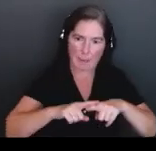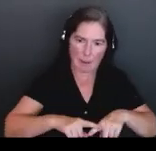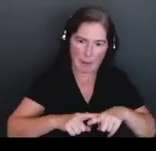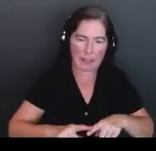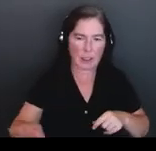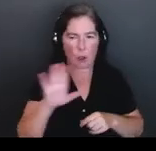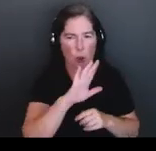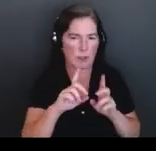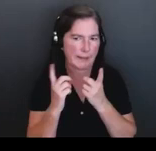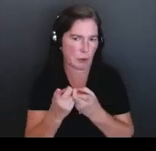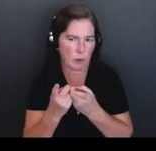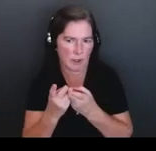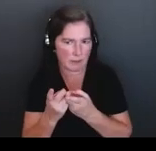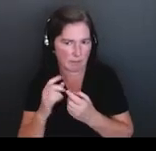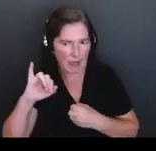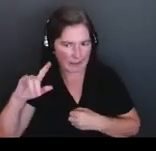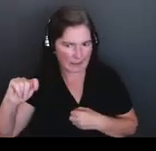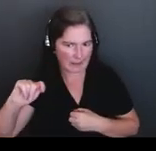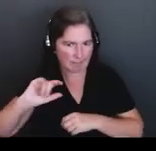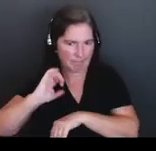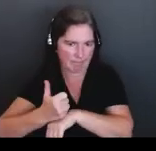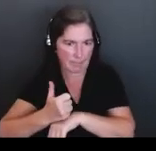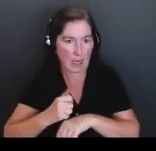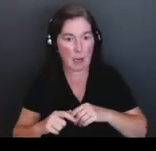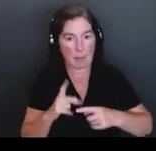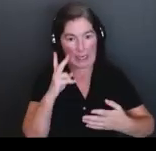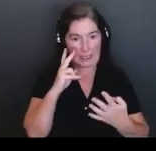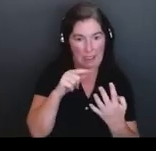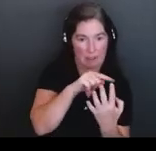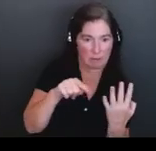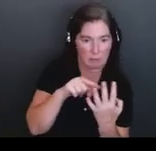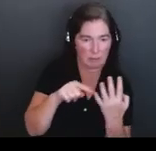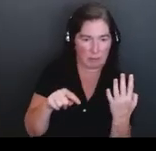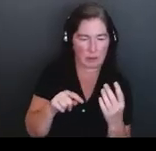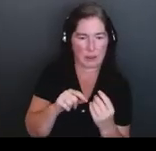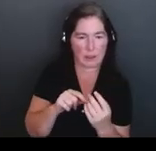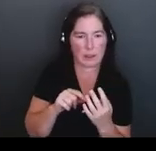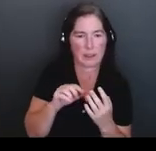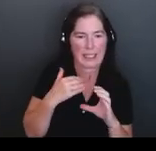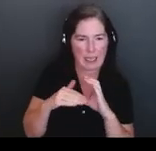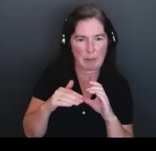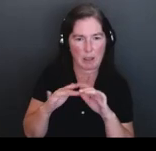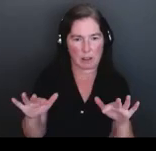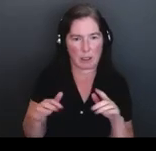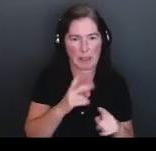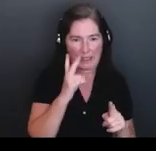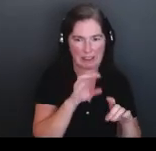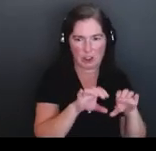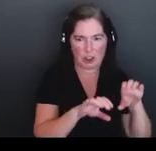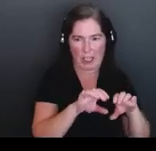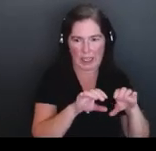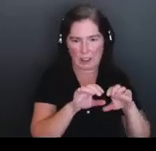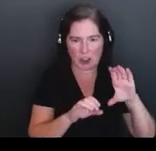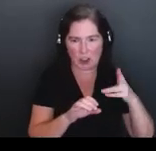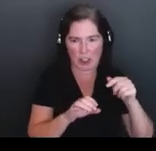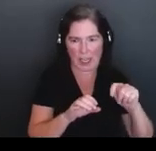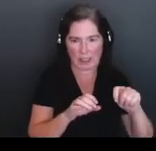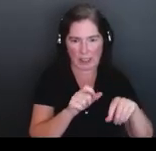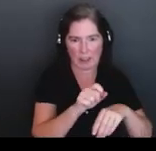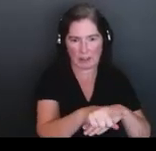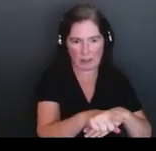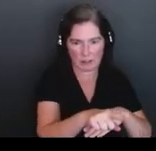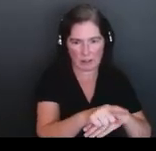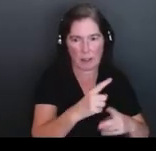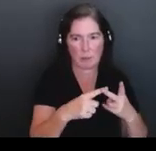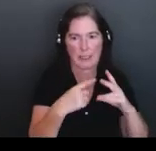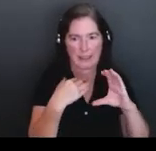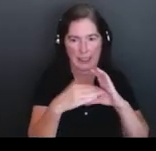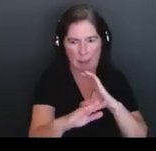students you can @ them. If I go to the three dots in Sandbox, and manage team. When I look at individual members, if I open this up, I can, if I hover over a student's name depending